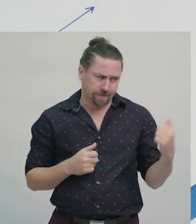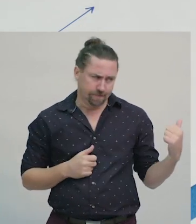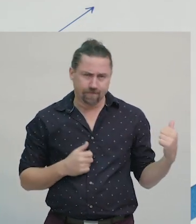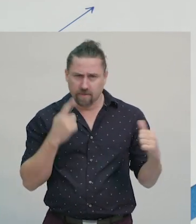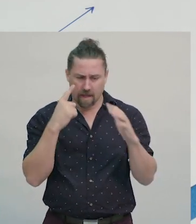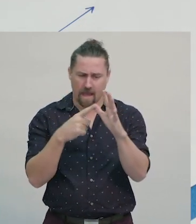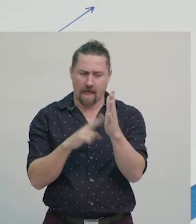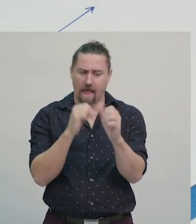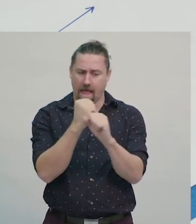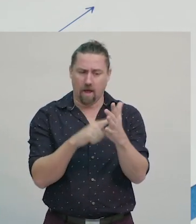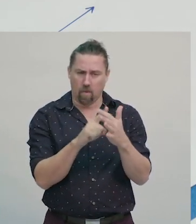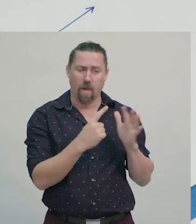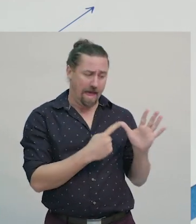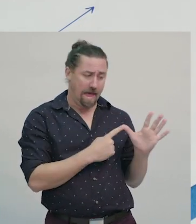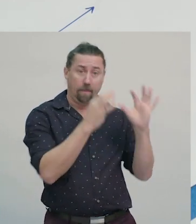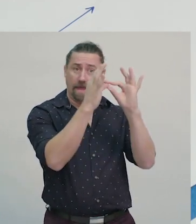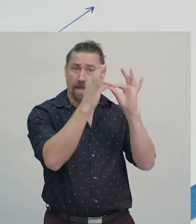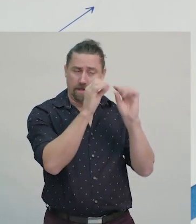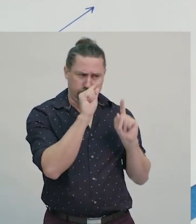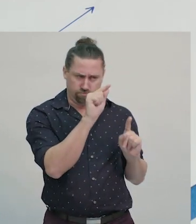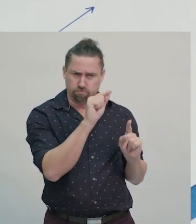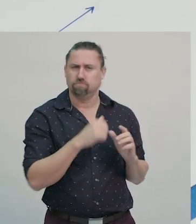What do you know about these two angles?